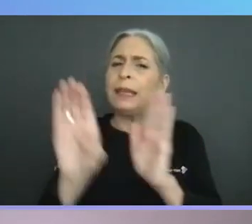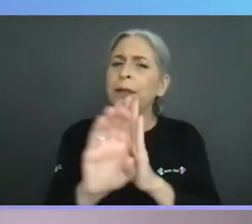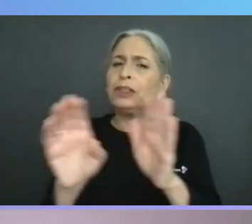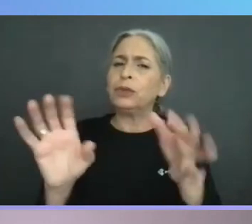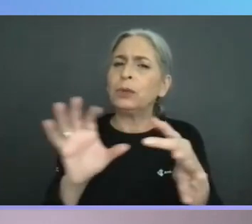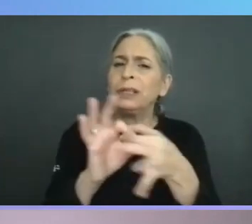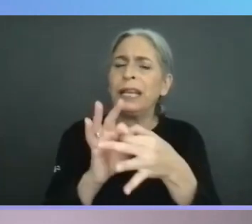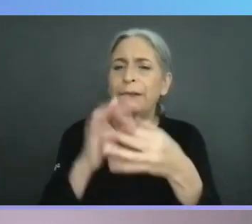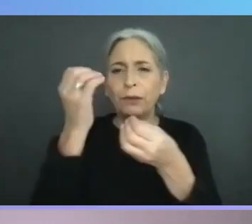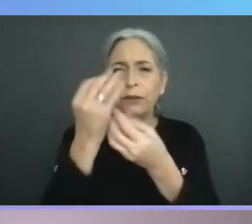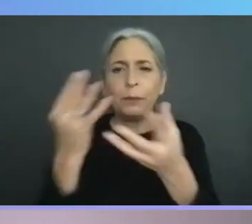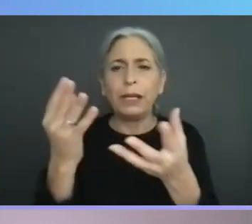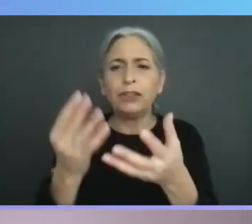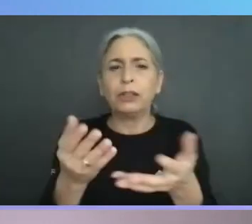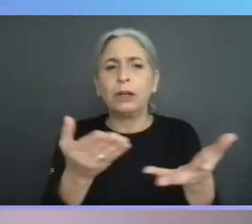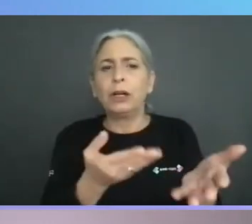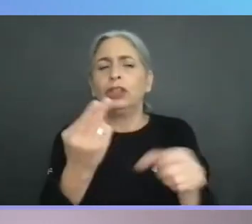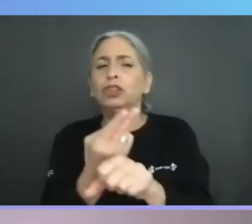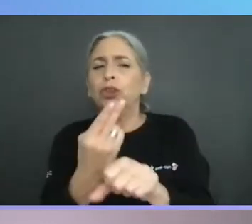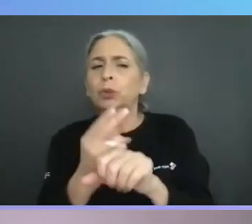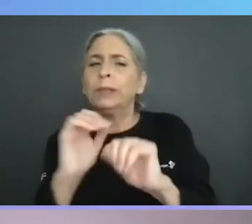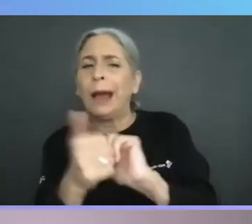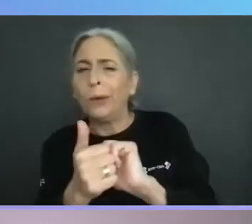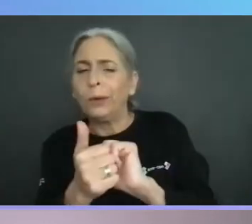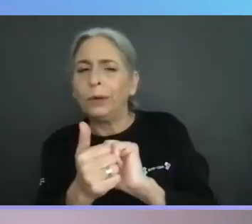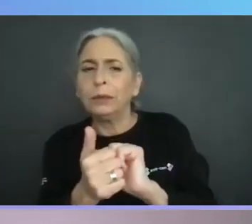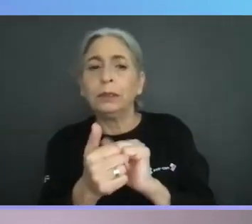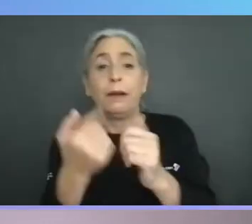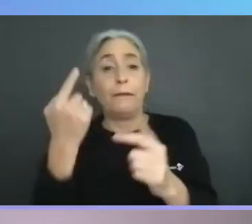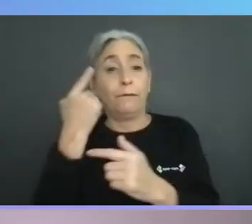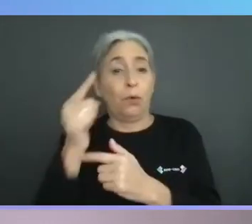control? Is it to supplement text? Is it as a collection item